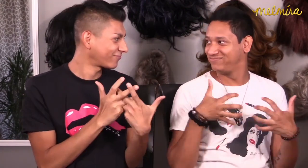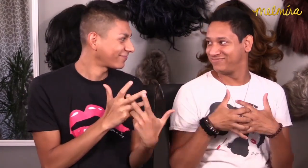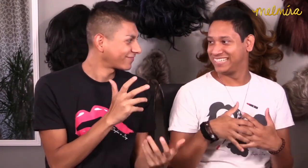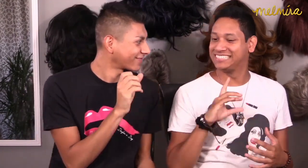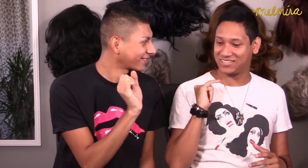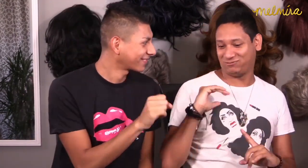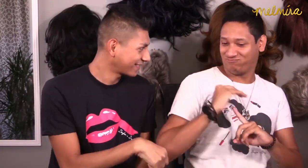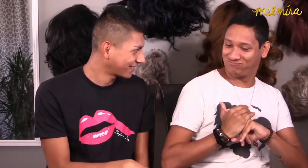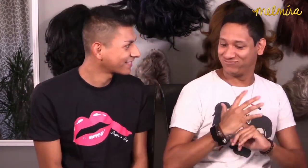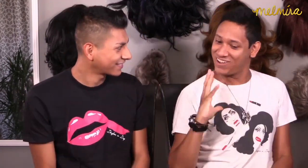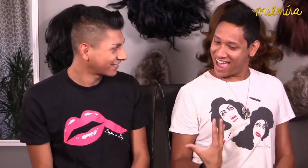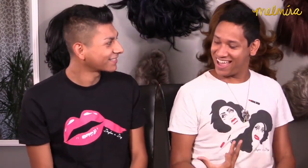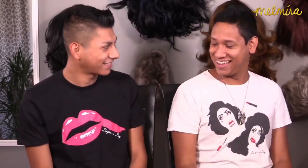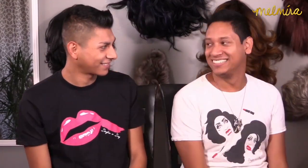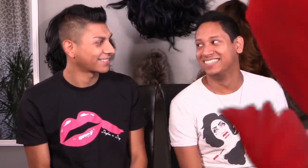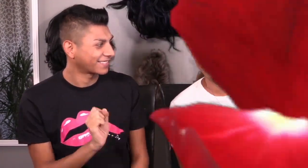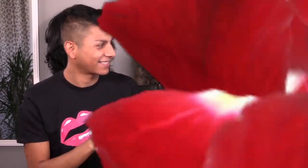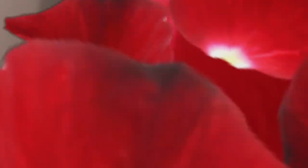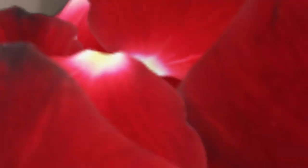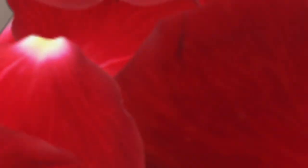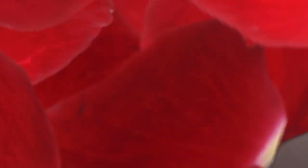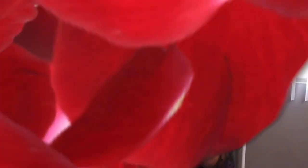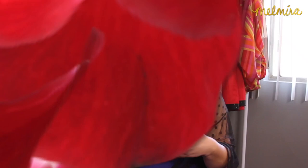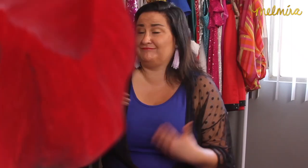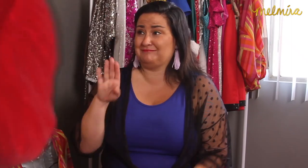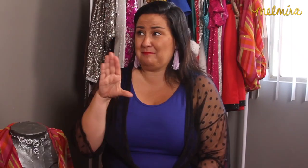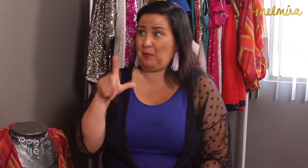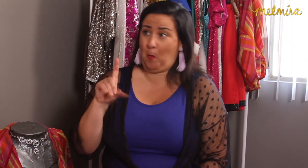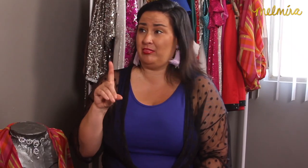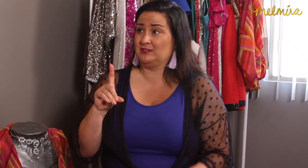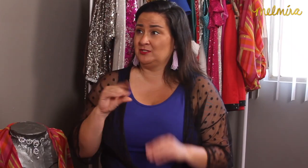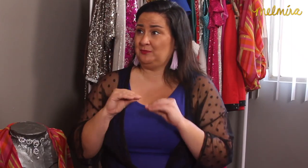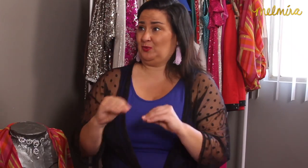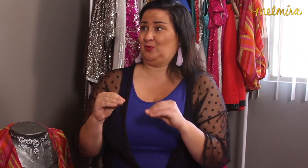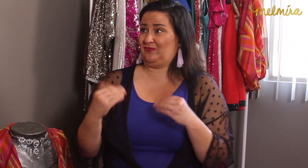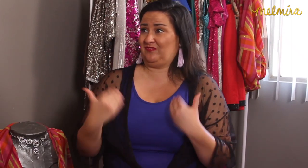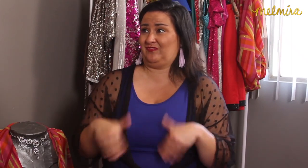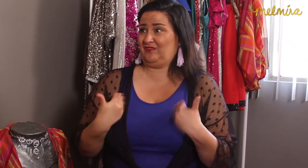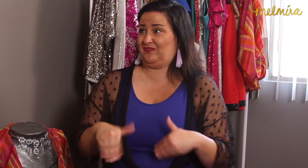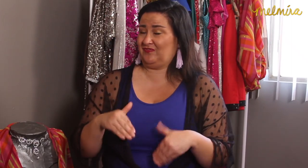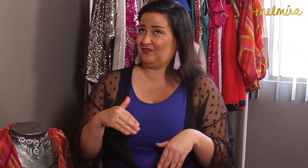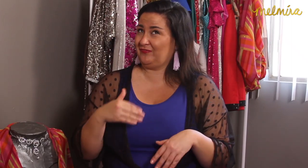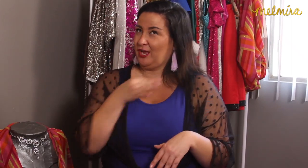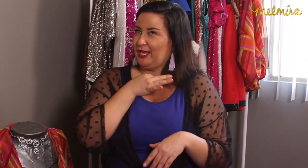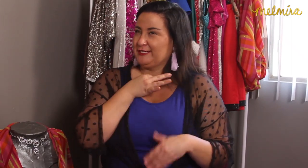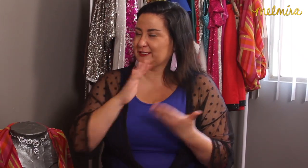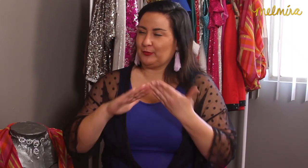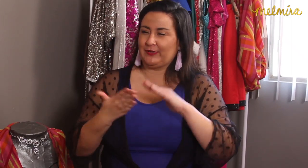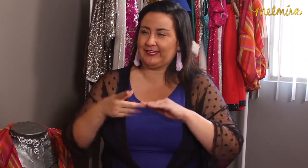It was more fitting, yes! You know, I think, wow, what a bold move and I'm wondering